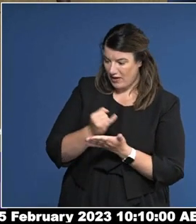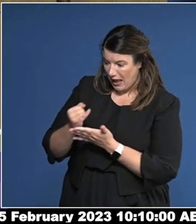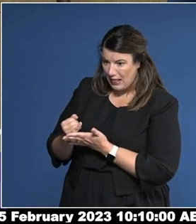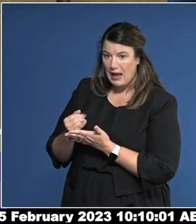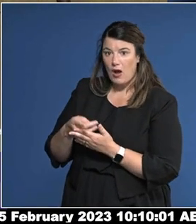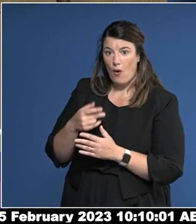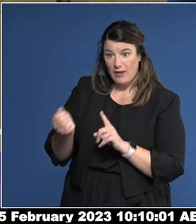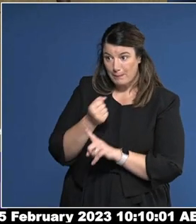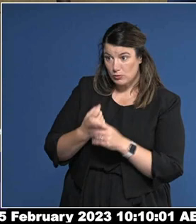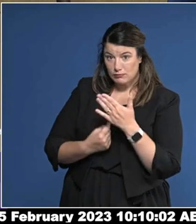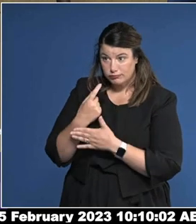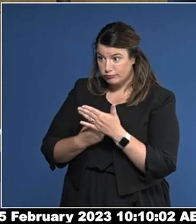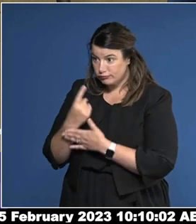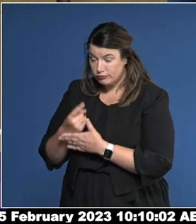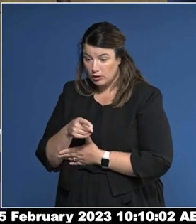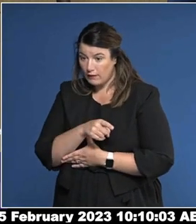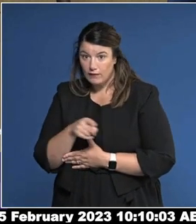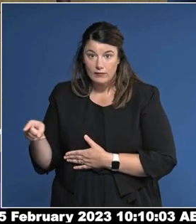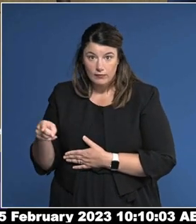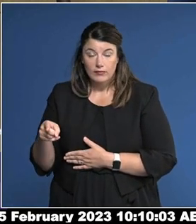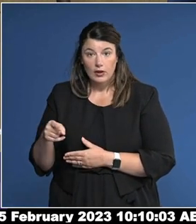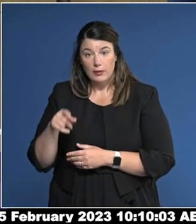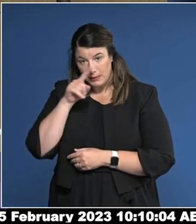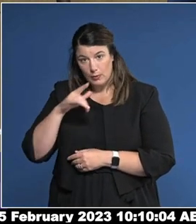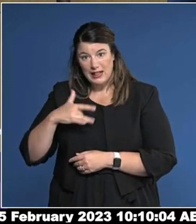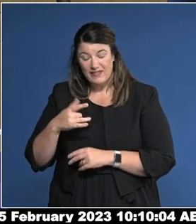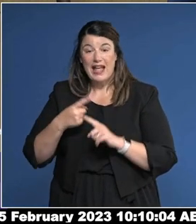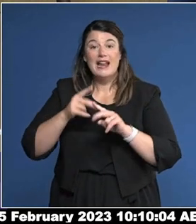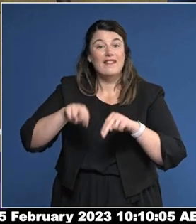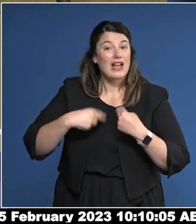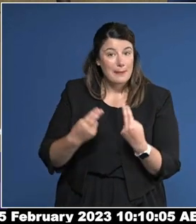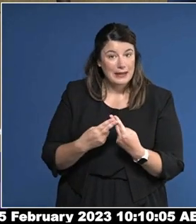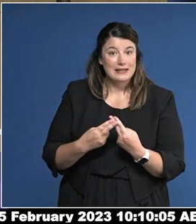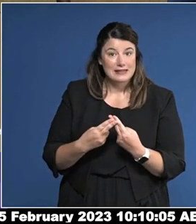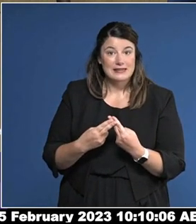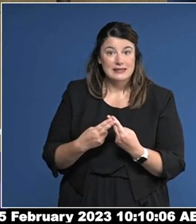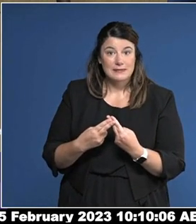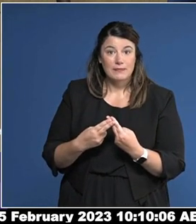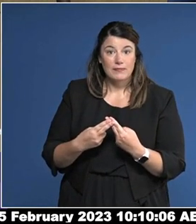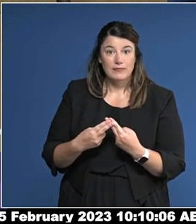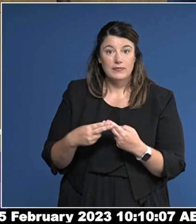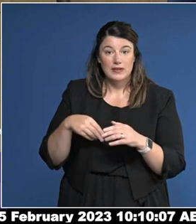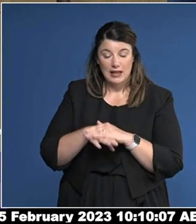that led to the experiences that the residents and families recounted in the Commissioners' Report on the Public hearing?